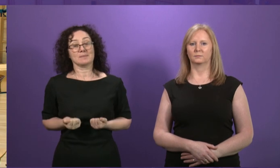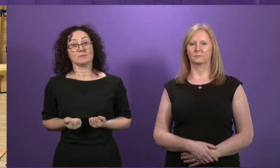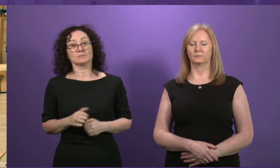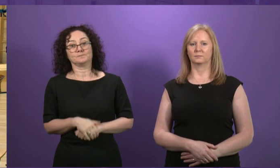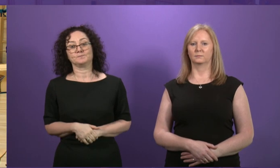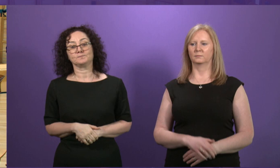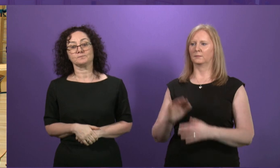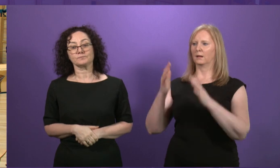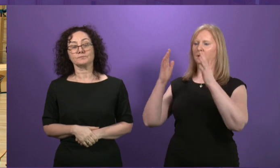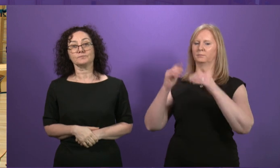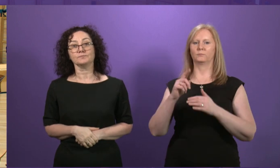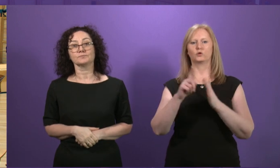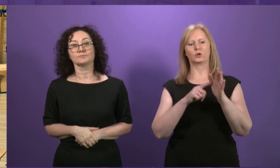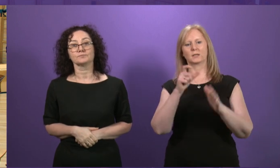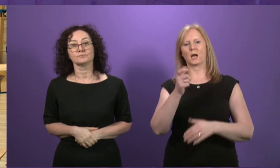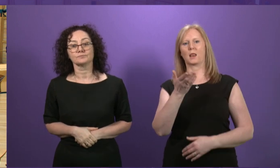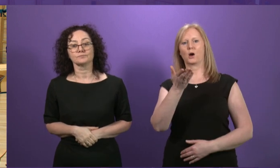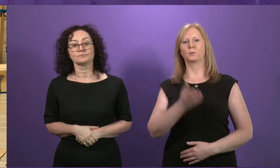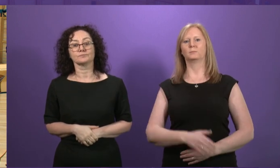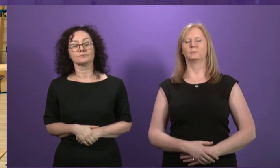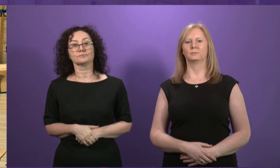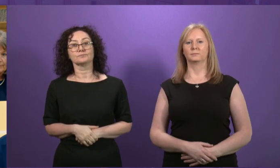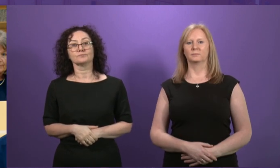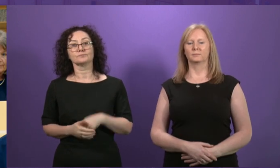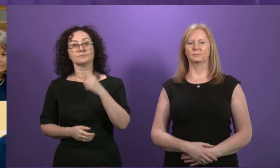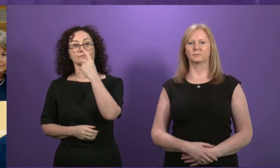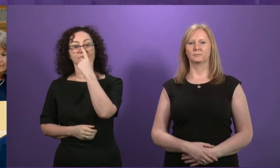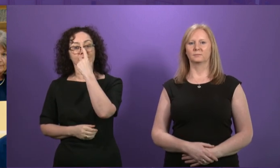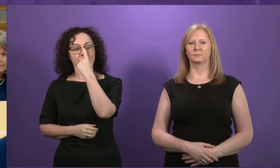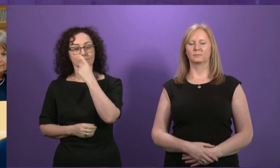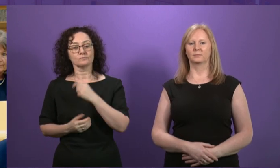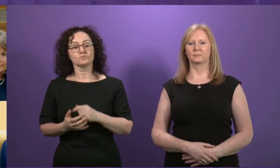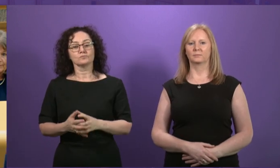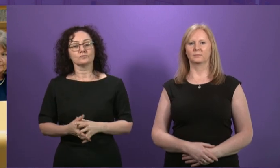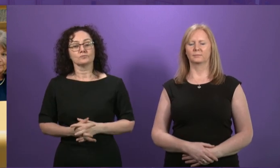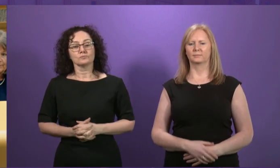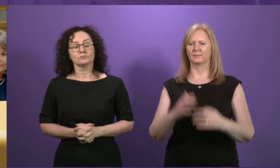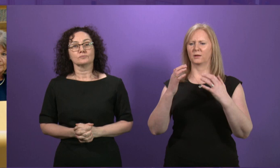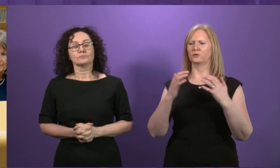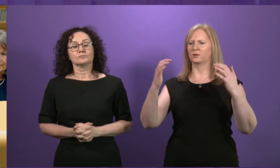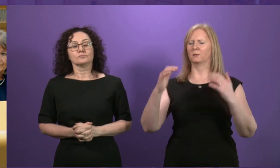Jackson Carlaw: The whole chamber knows that, in two short